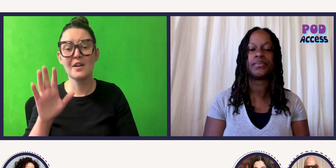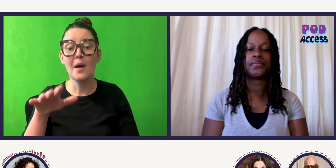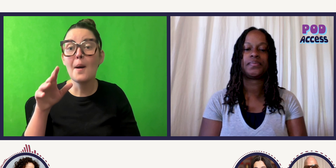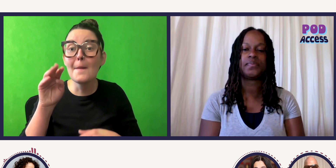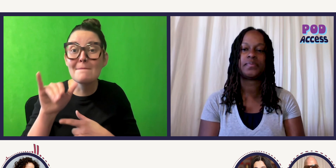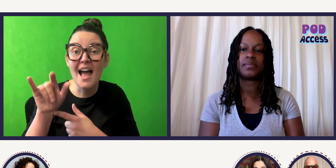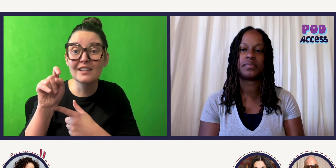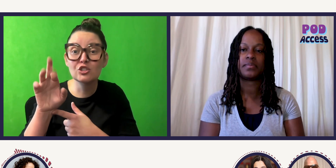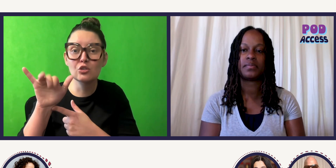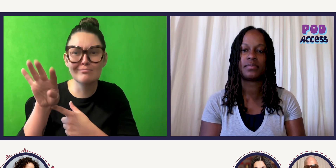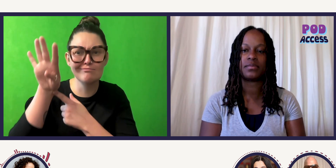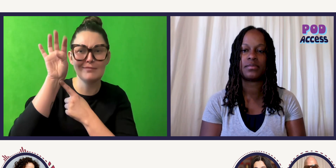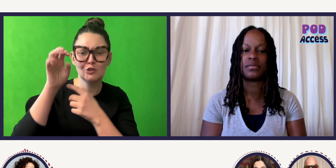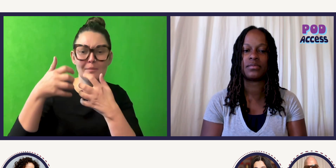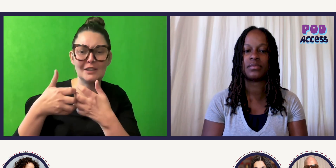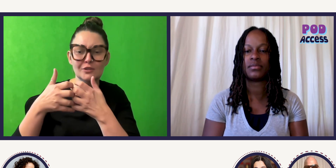The Mystery Machine that is branding!